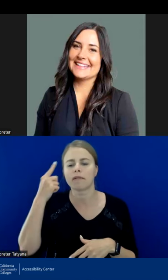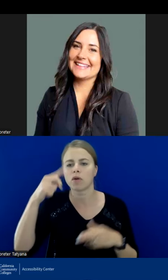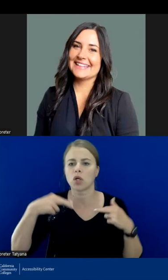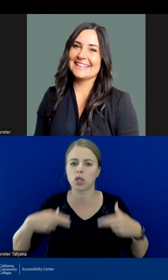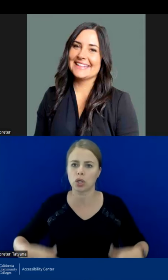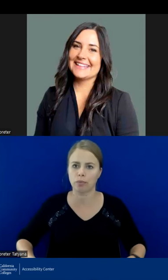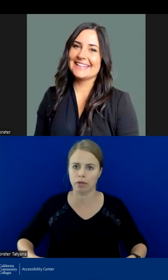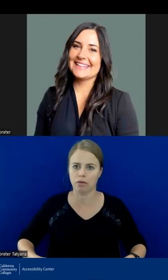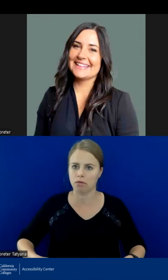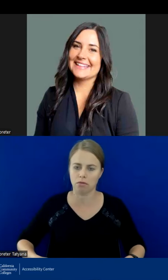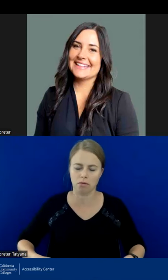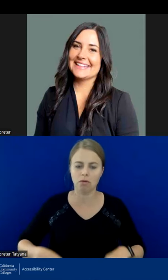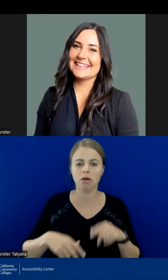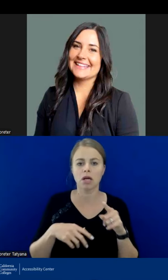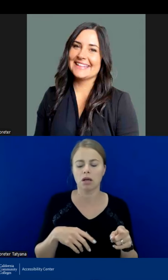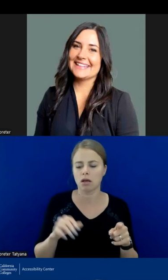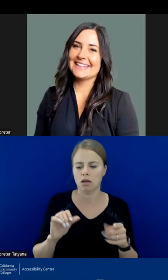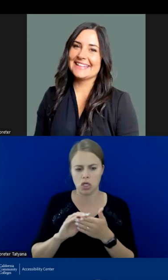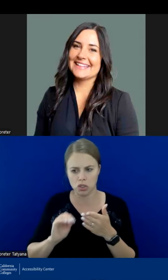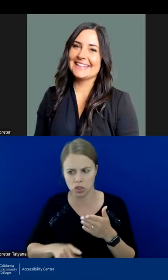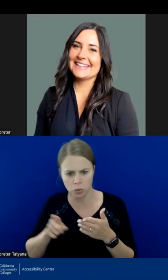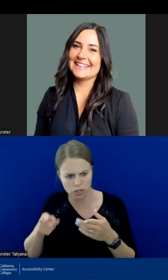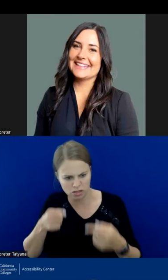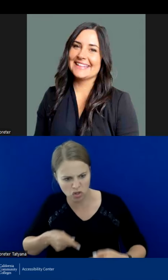Which would be that a student is struggling or unable